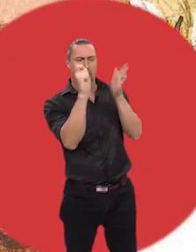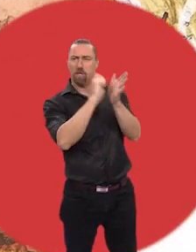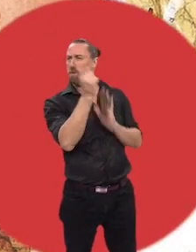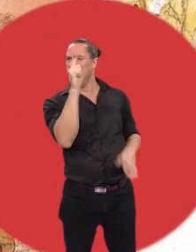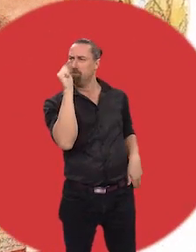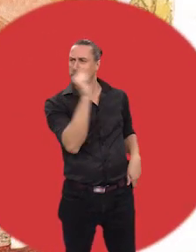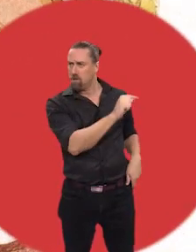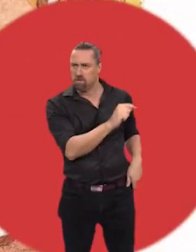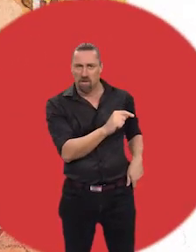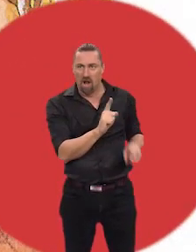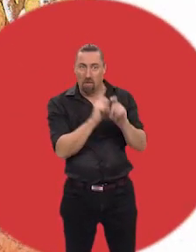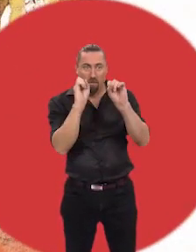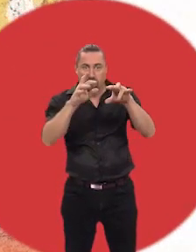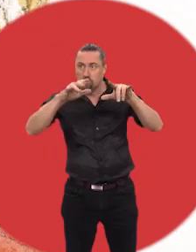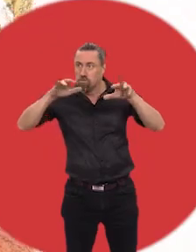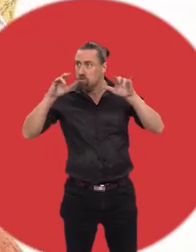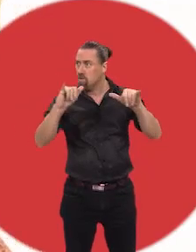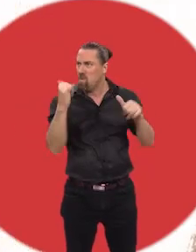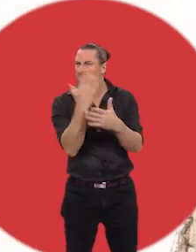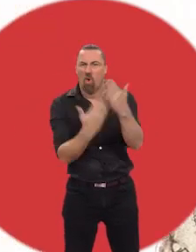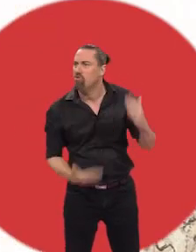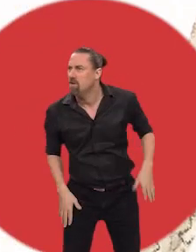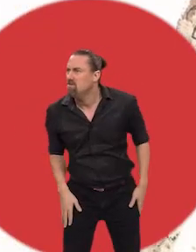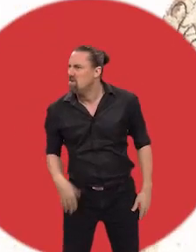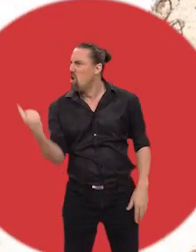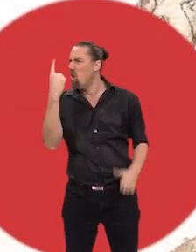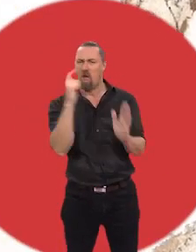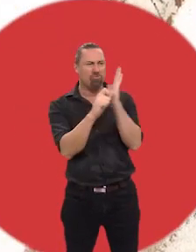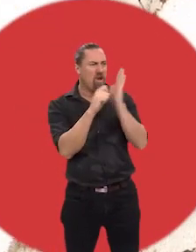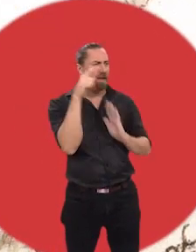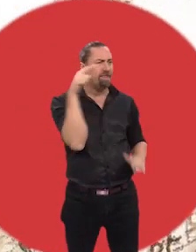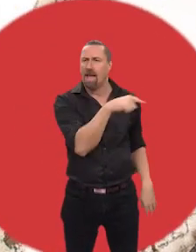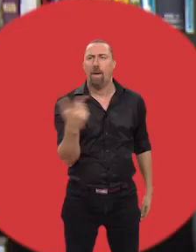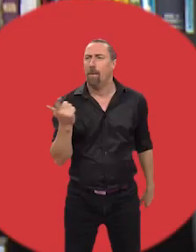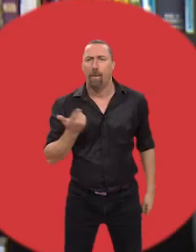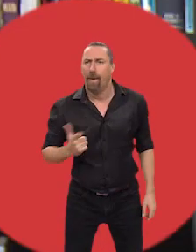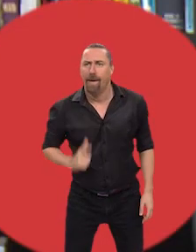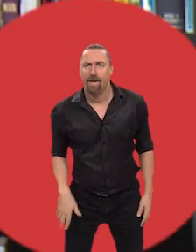"Is it some kind of spell, is it a story? "Who wrote it and why?"